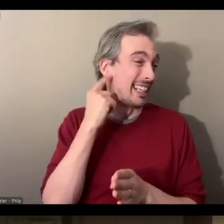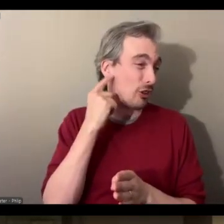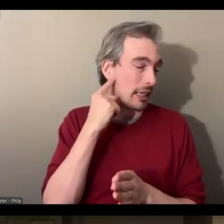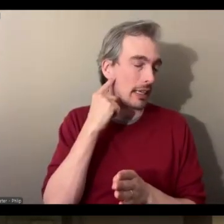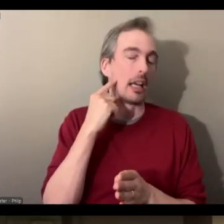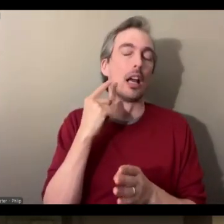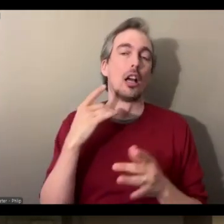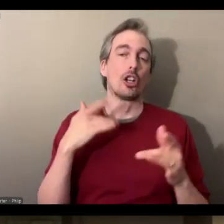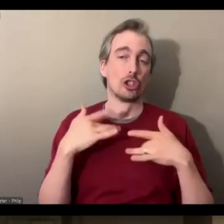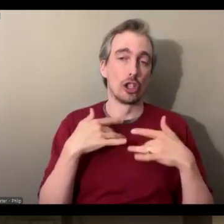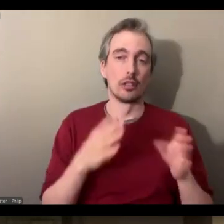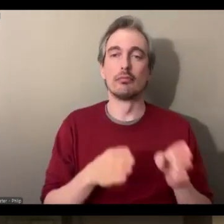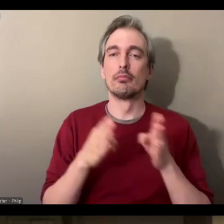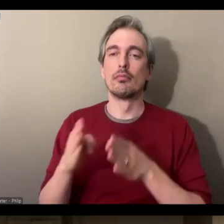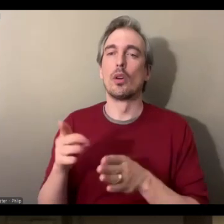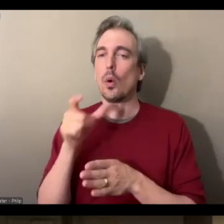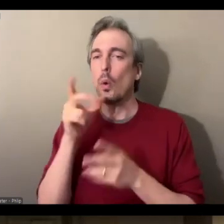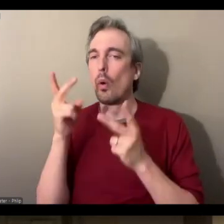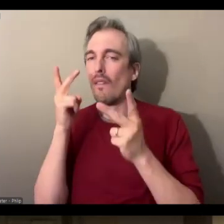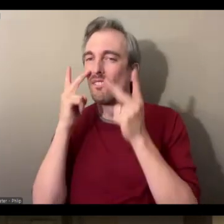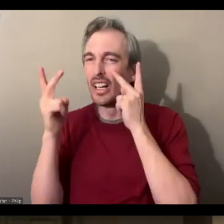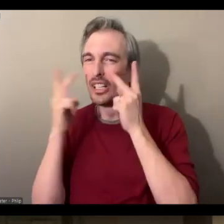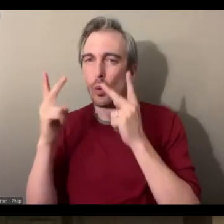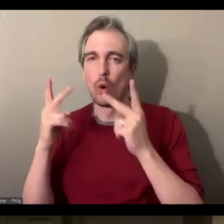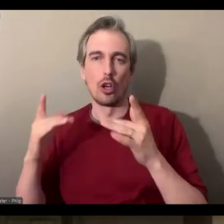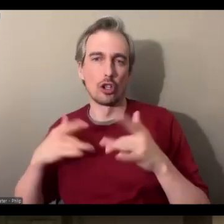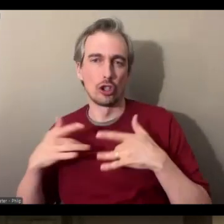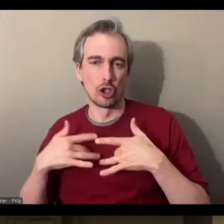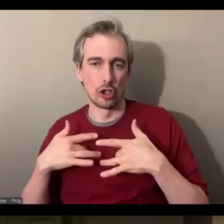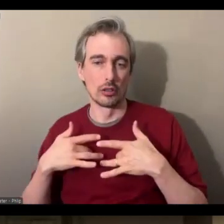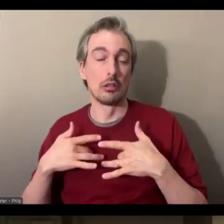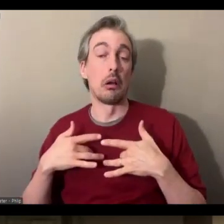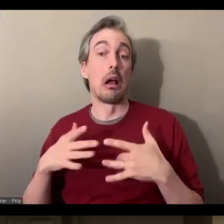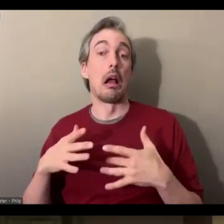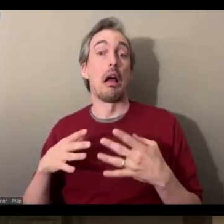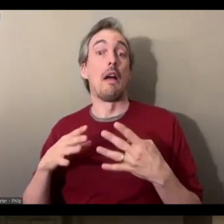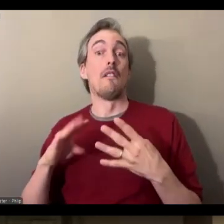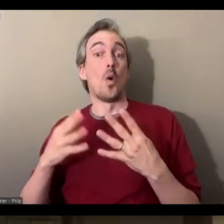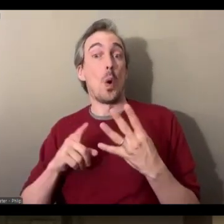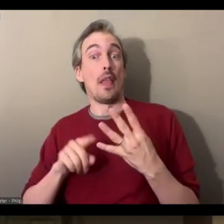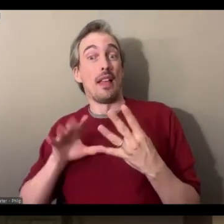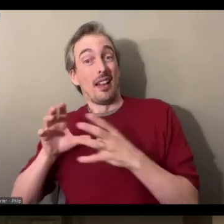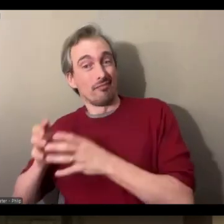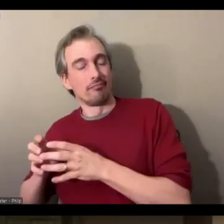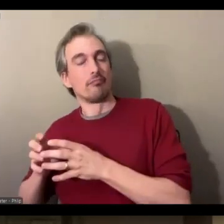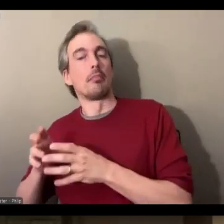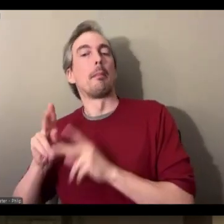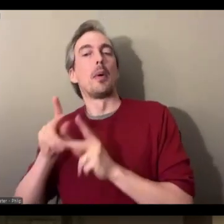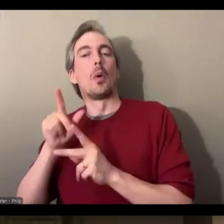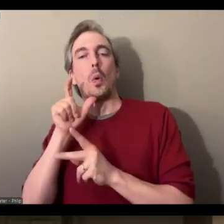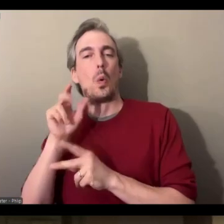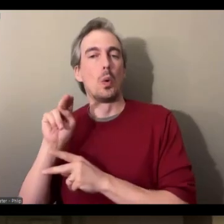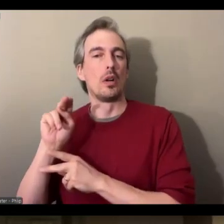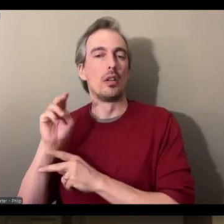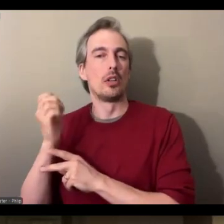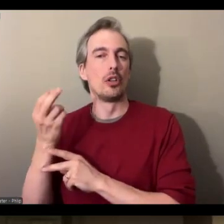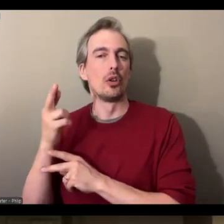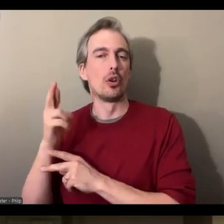identified as being neurodiverse as well. And we tried to put these groups together based on people